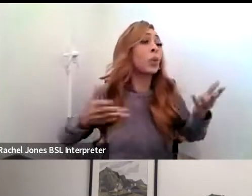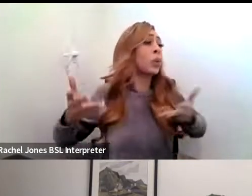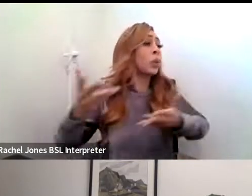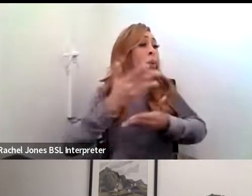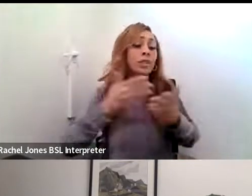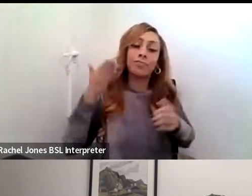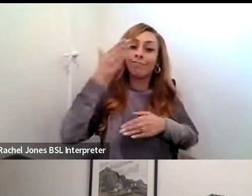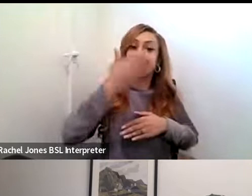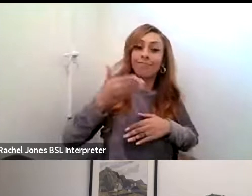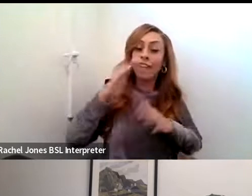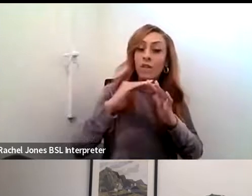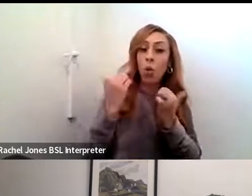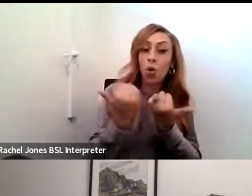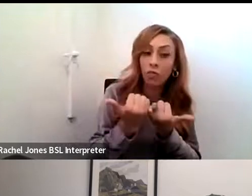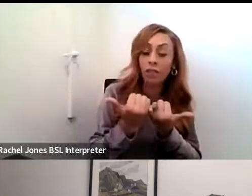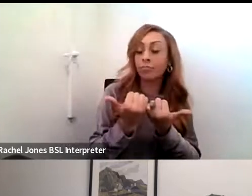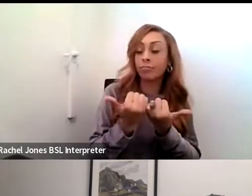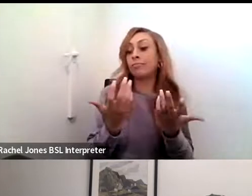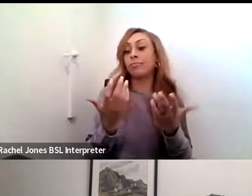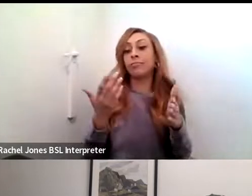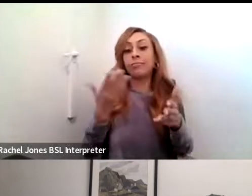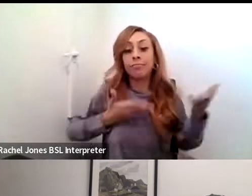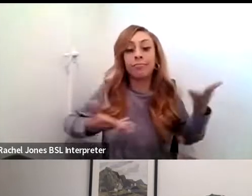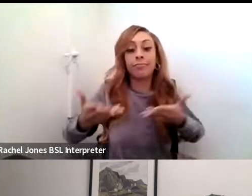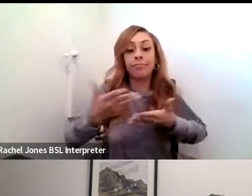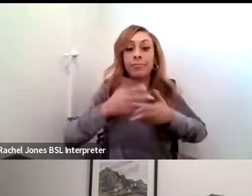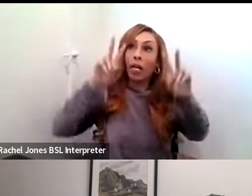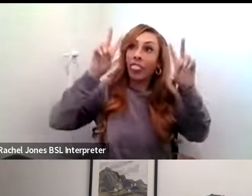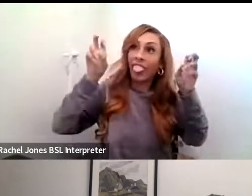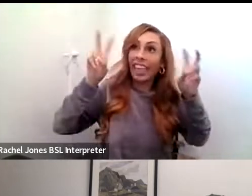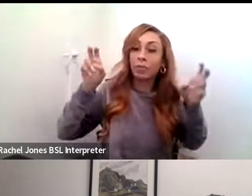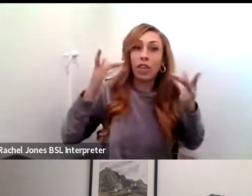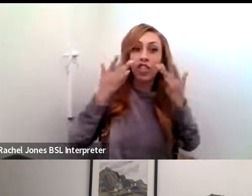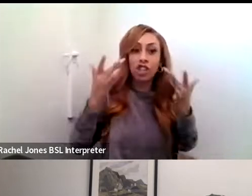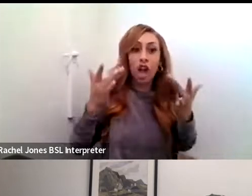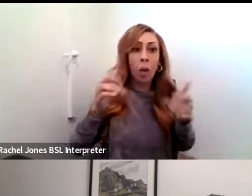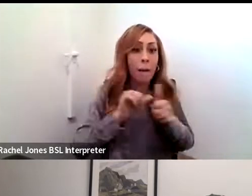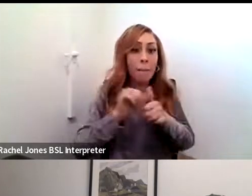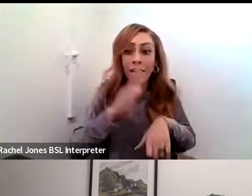and just talk about the nature of the show we needed to make, just in terms of what is the best time to put it on?